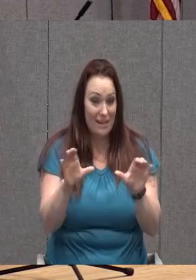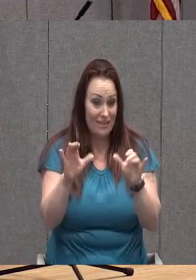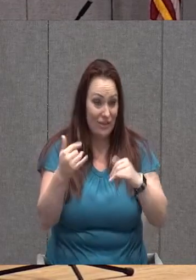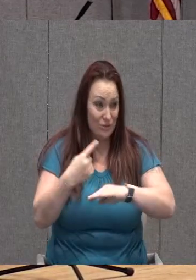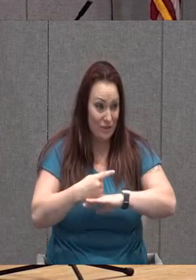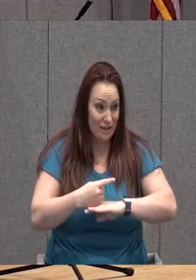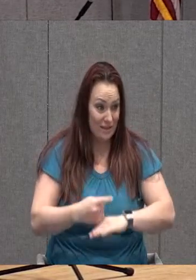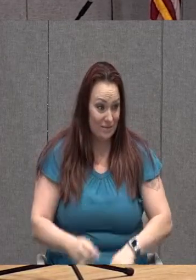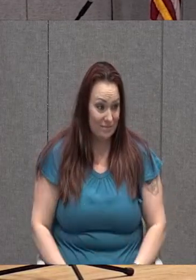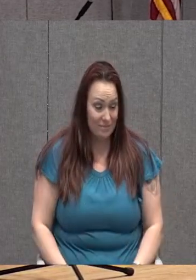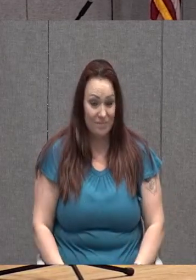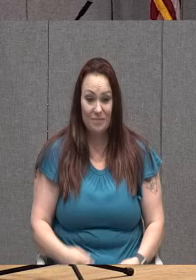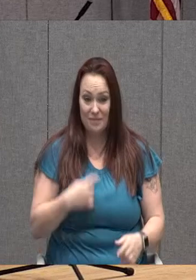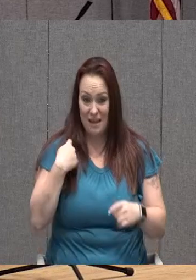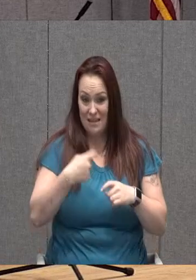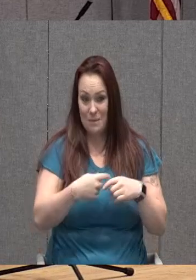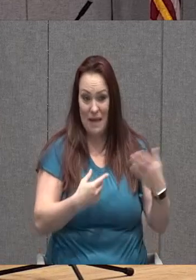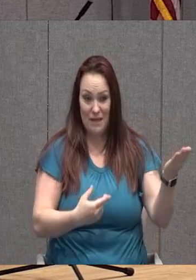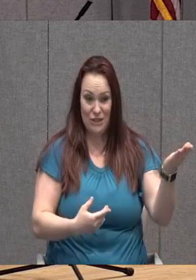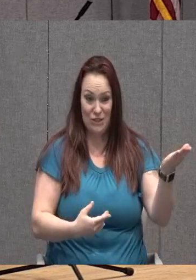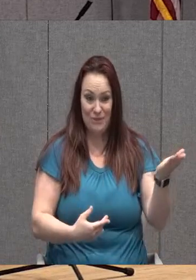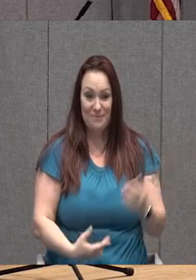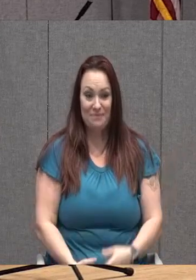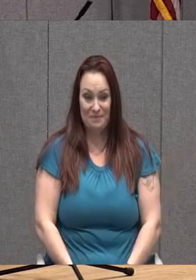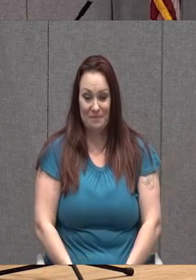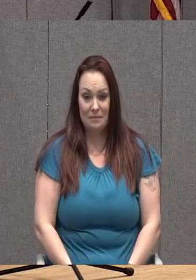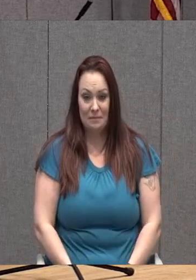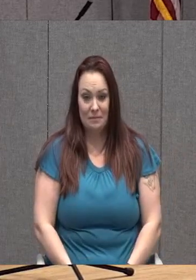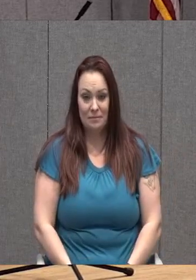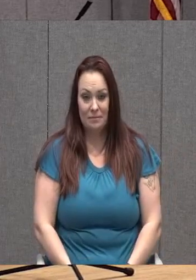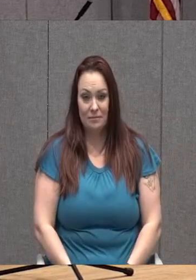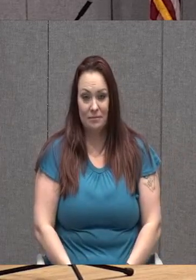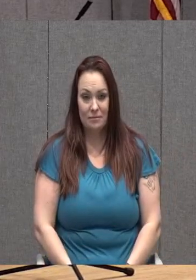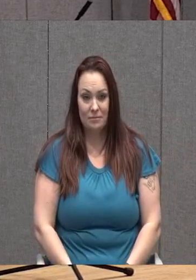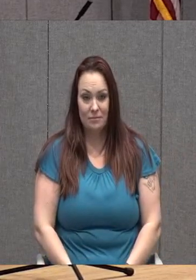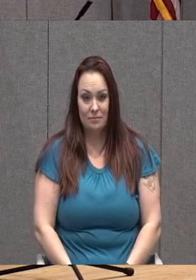(in foreign language) And, go.